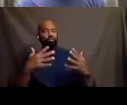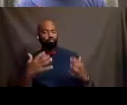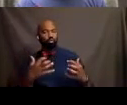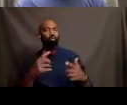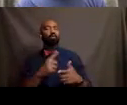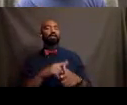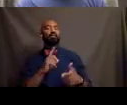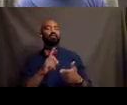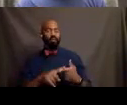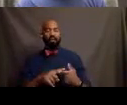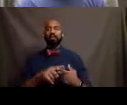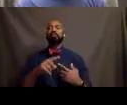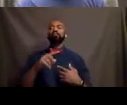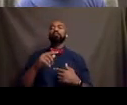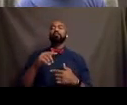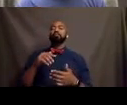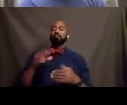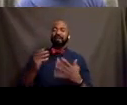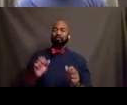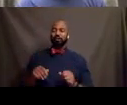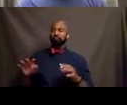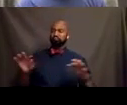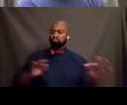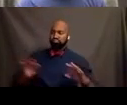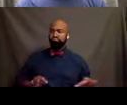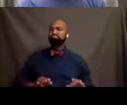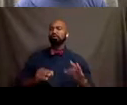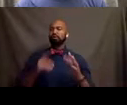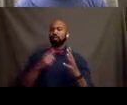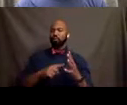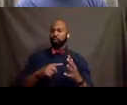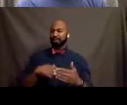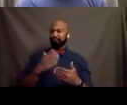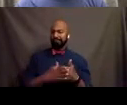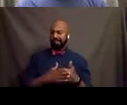an appointment in place to discuss some of the changes that you may or may not be experiencing.